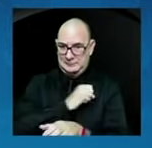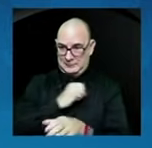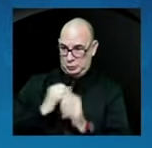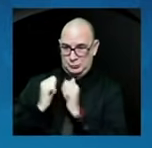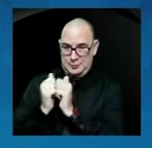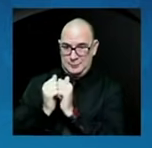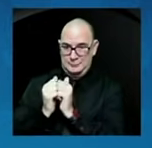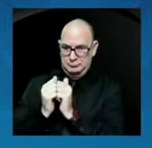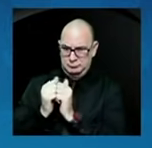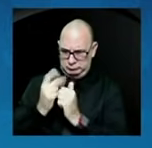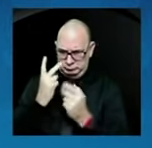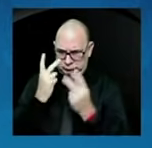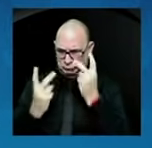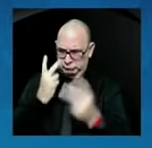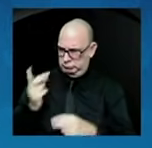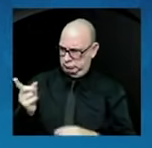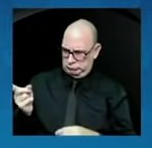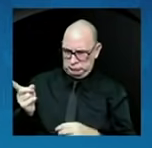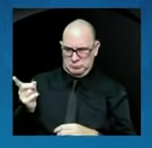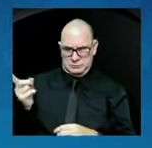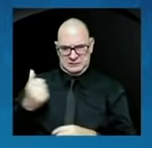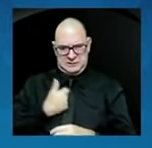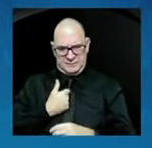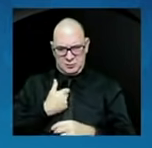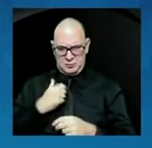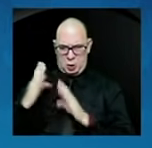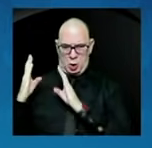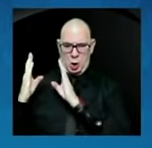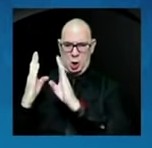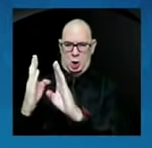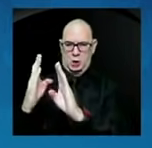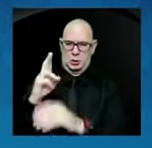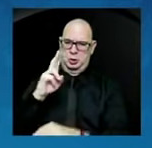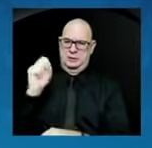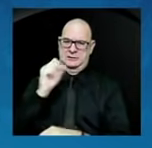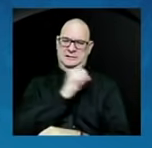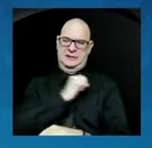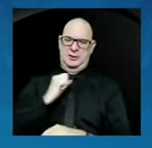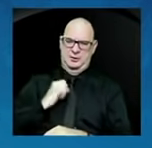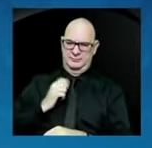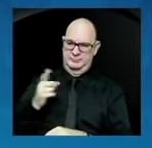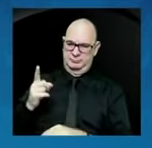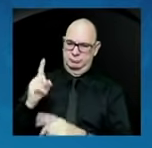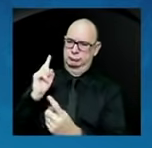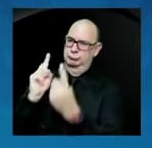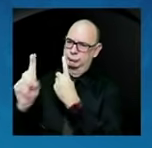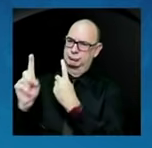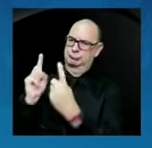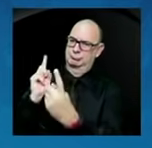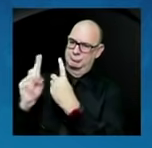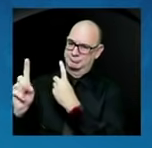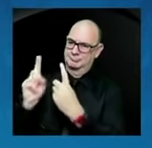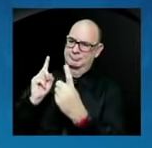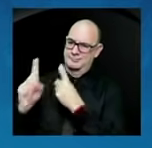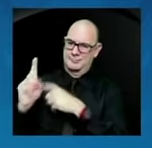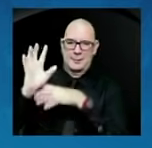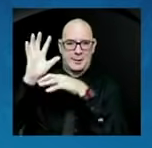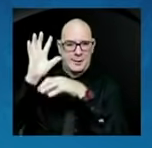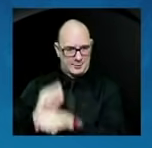UNITED STATES SENATE TOGETHER AND I HAVE BEEN SEEING HIM FIRST HAND IN THE HALLS OF THE UNITED